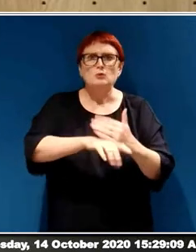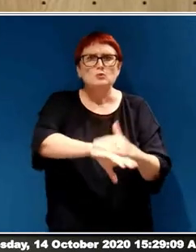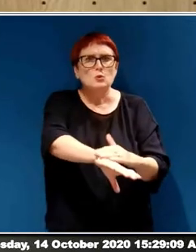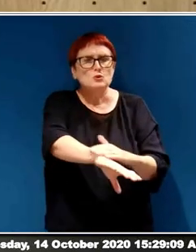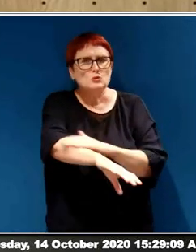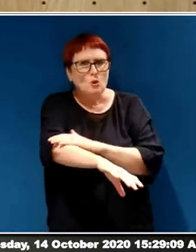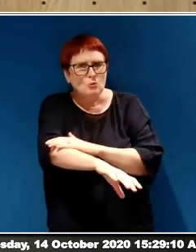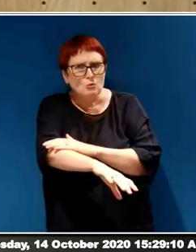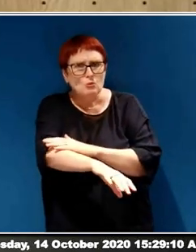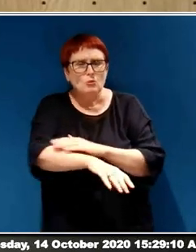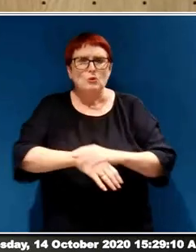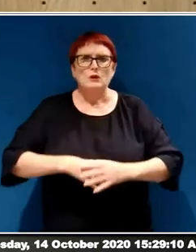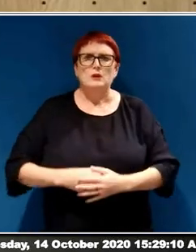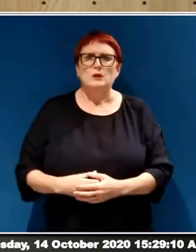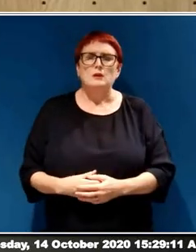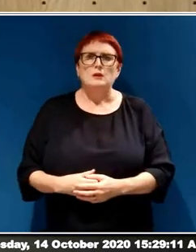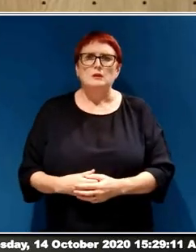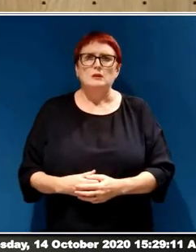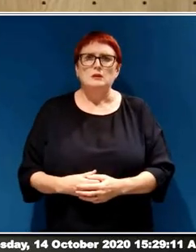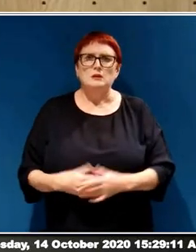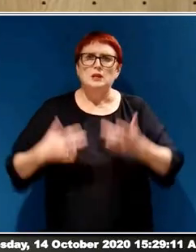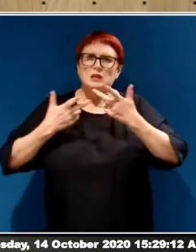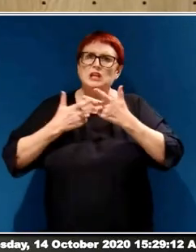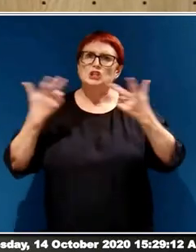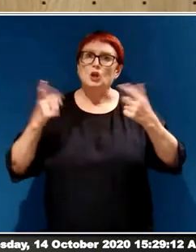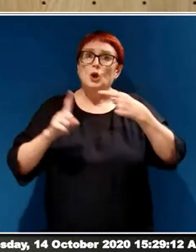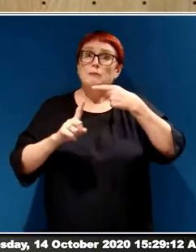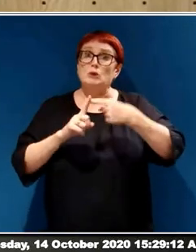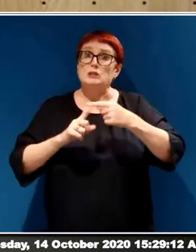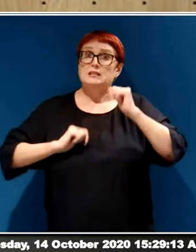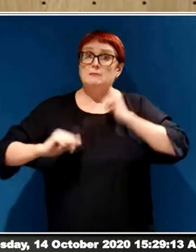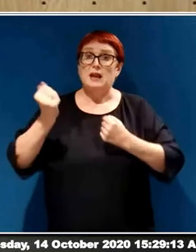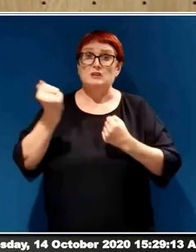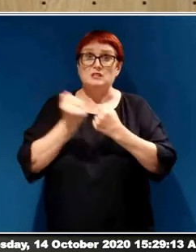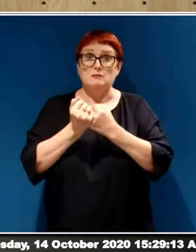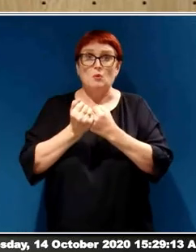show that positive behaviour support is known by different names around Australia.